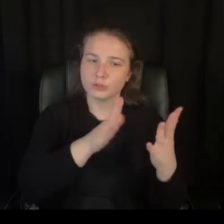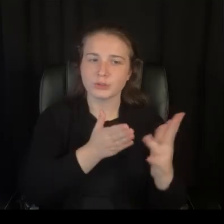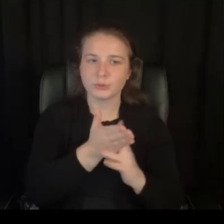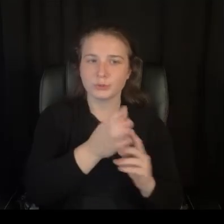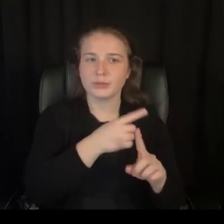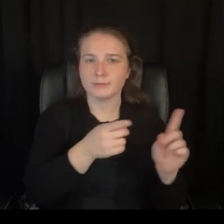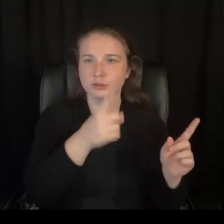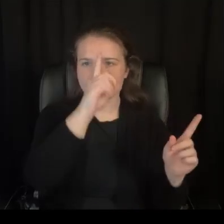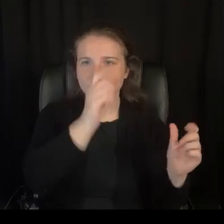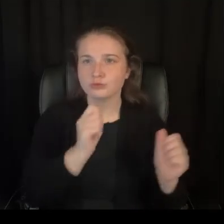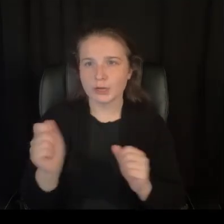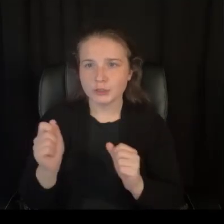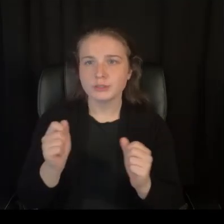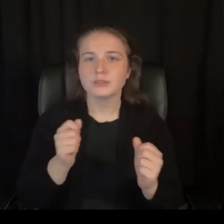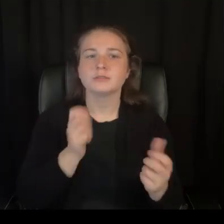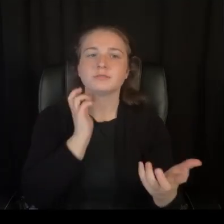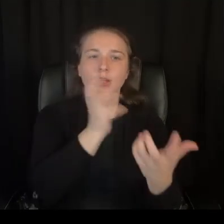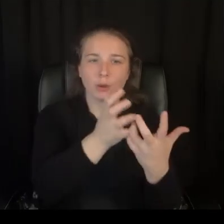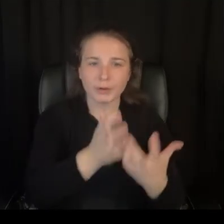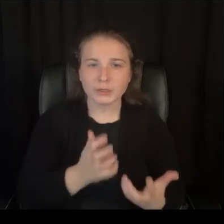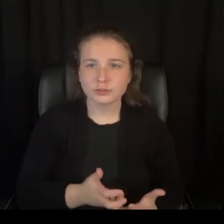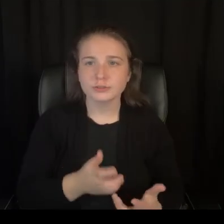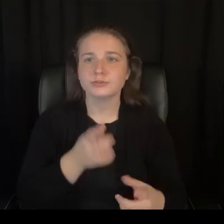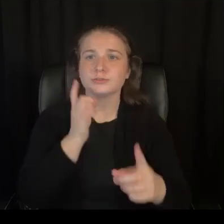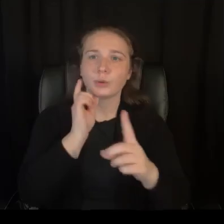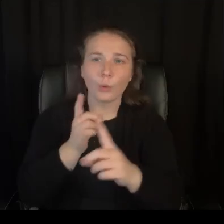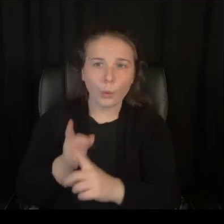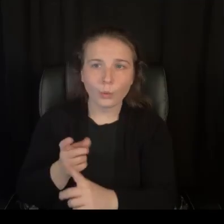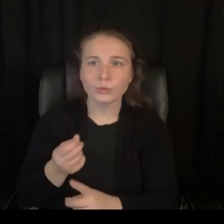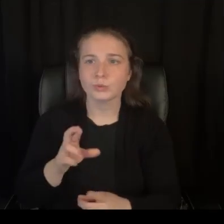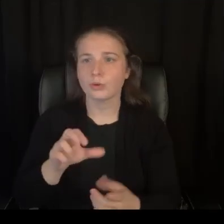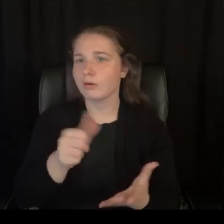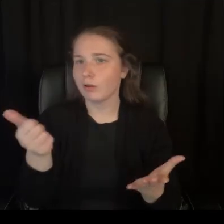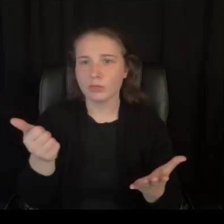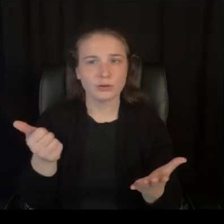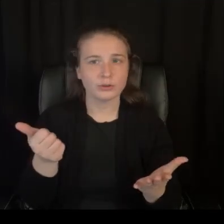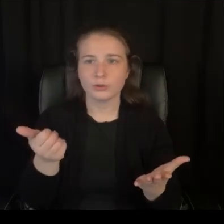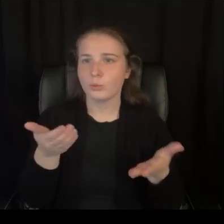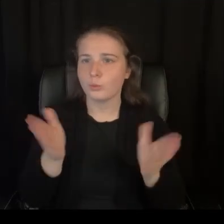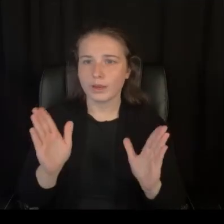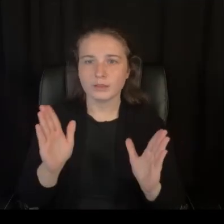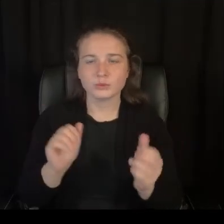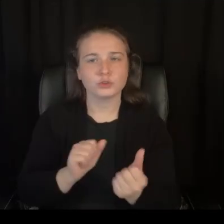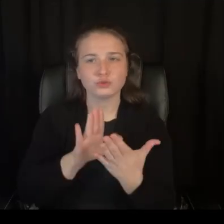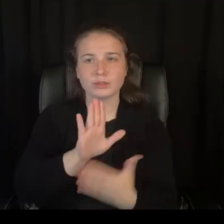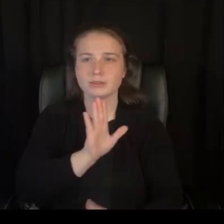accommodations, goals, or by other means to address the students individual needs.